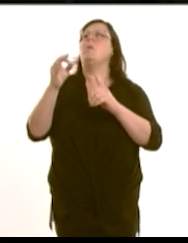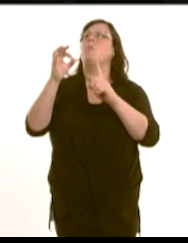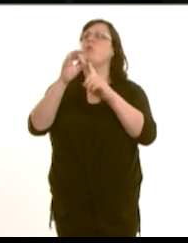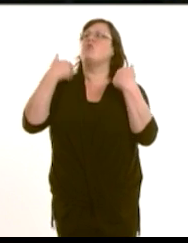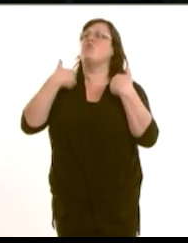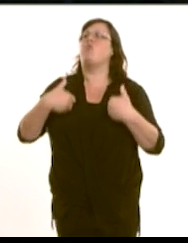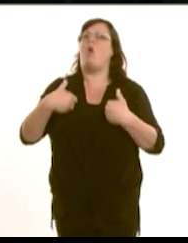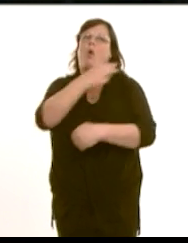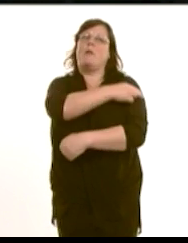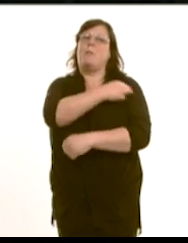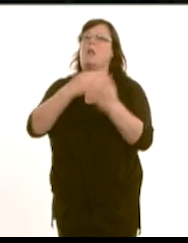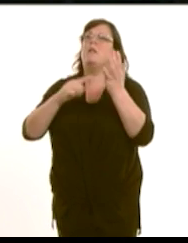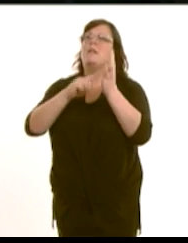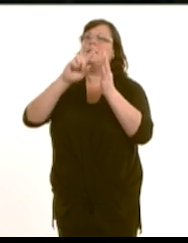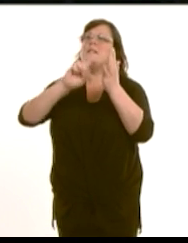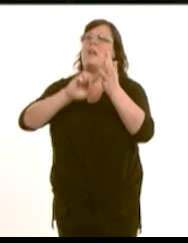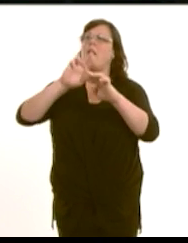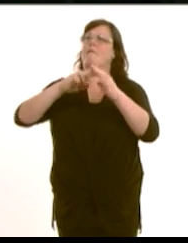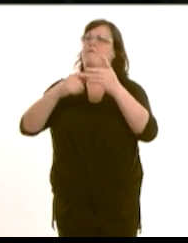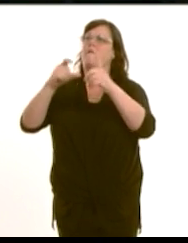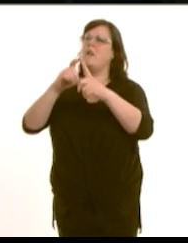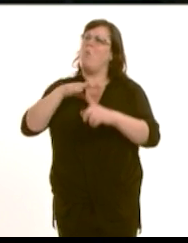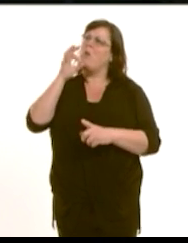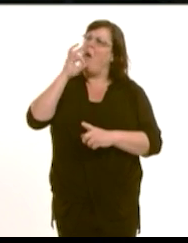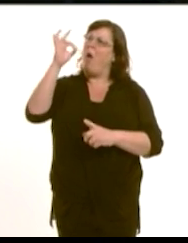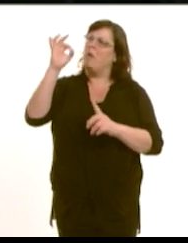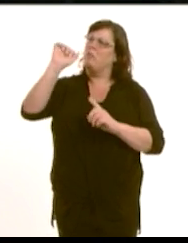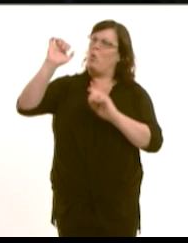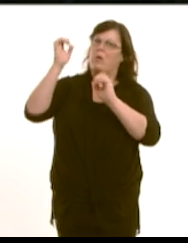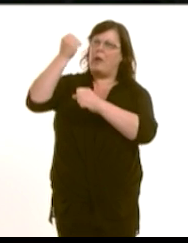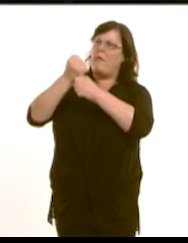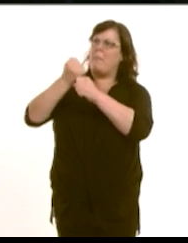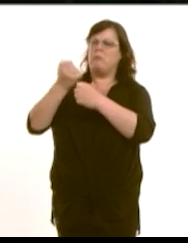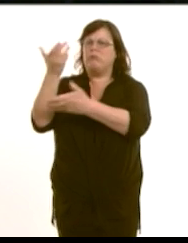Can I ask you what discussions your Government has had with the UK Government, and with Shrewsbury